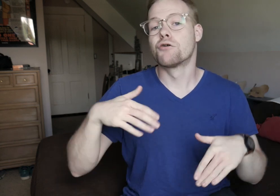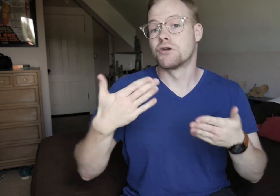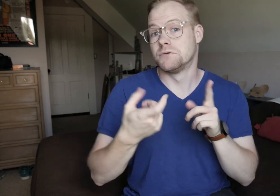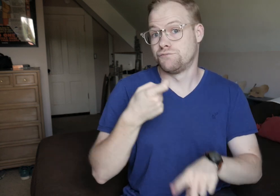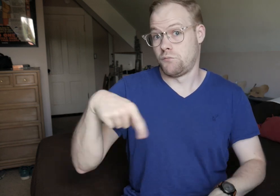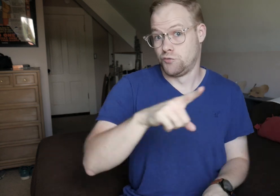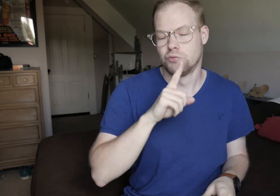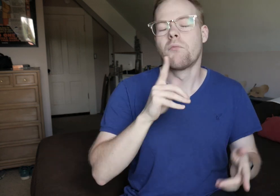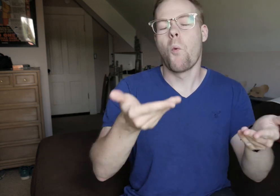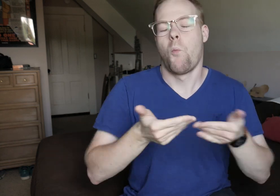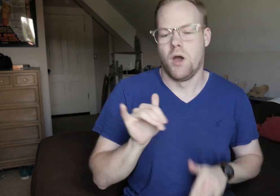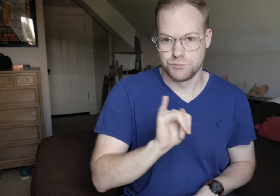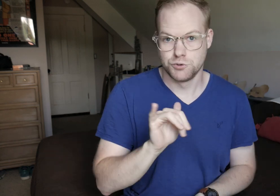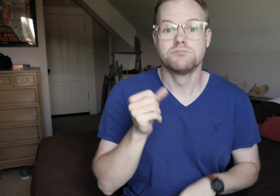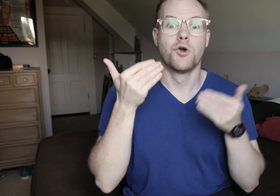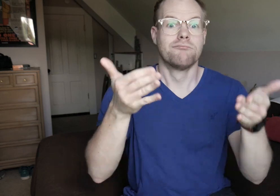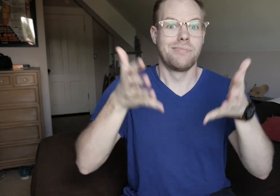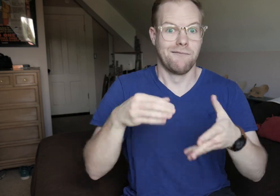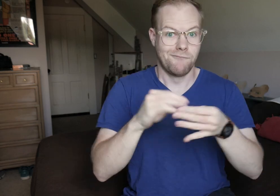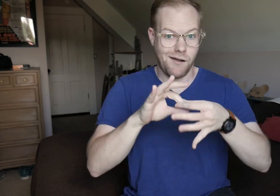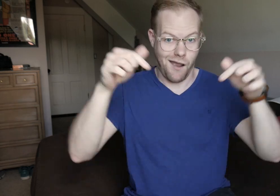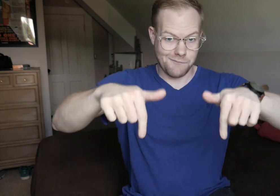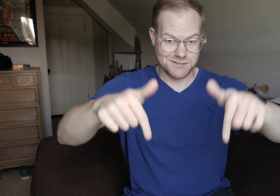Recommendations from you are welcome too, so leave them in the comments!